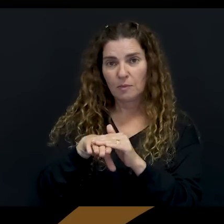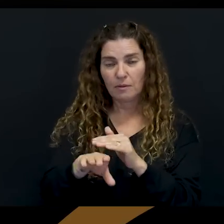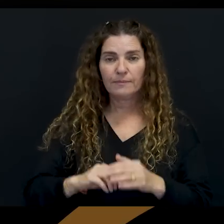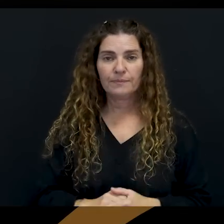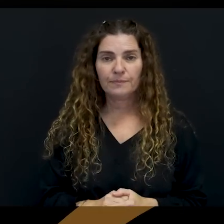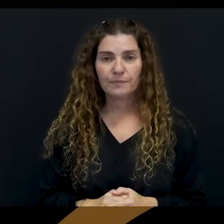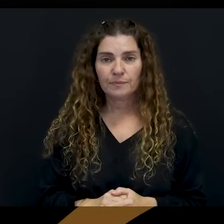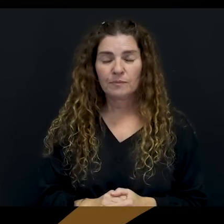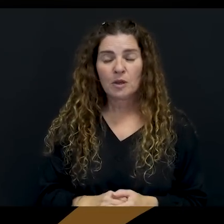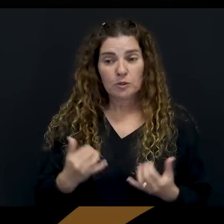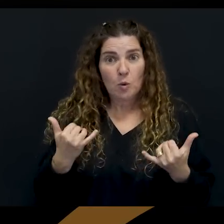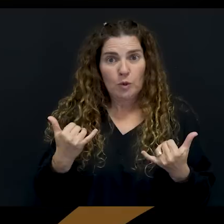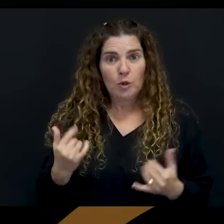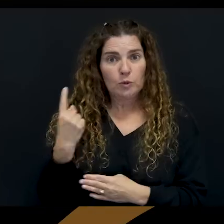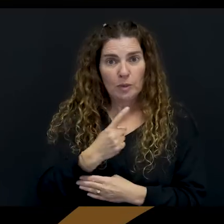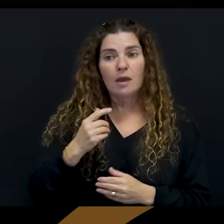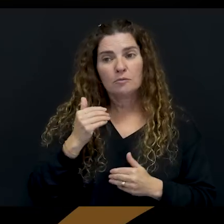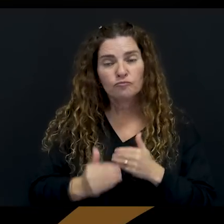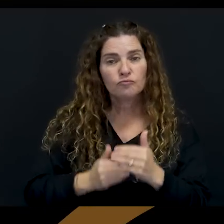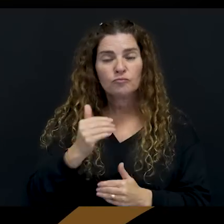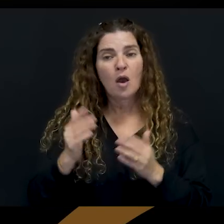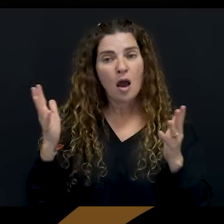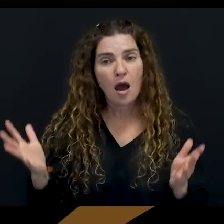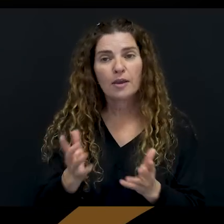As we progress through today's sessions, I encourage you to reflect